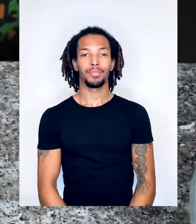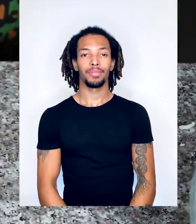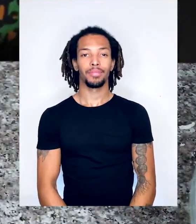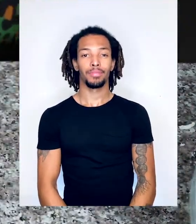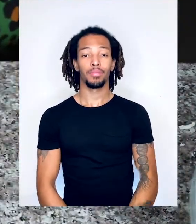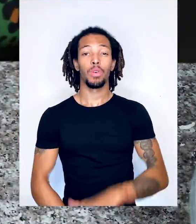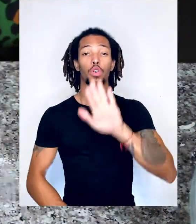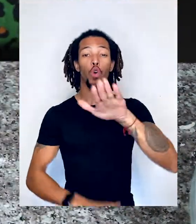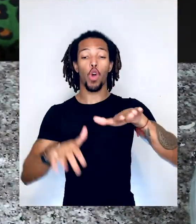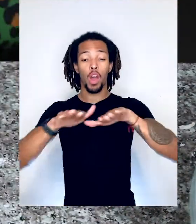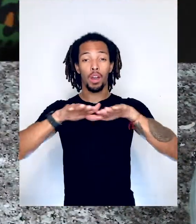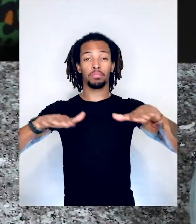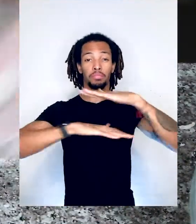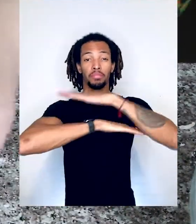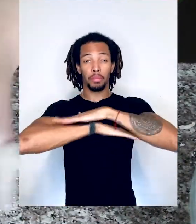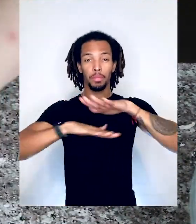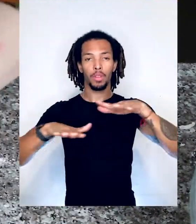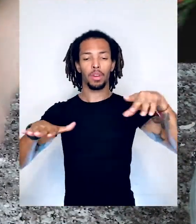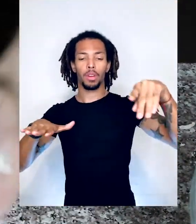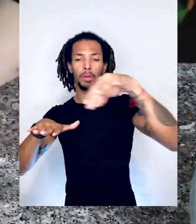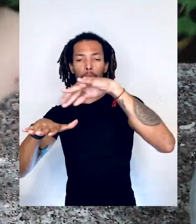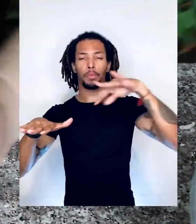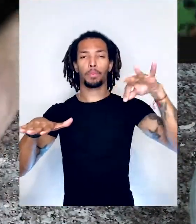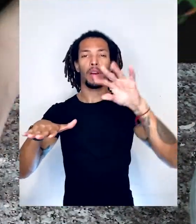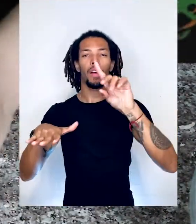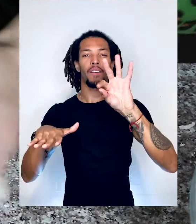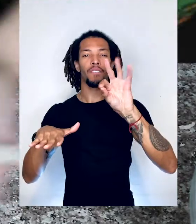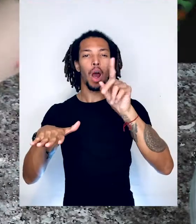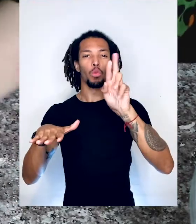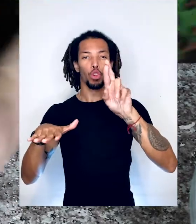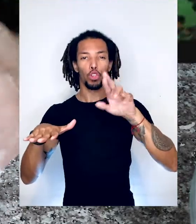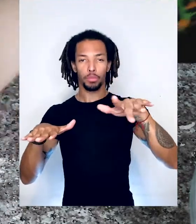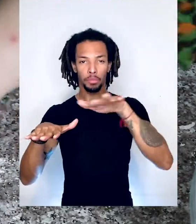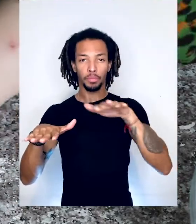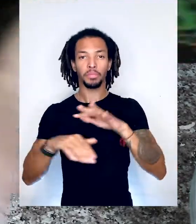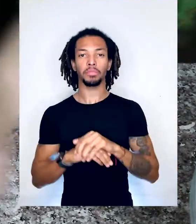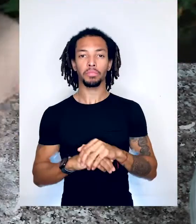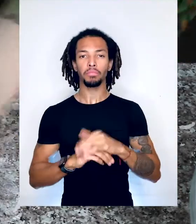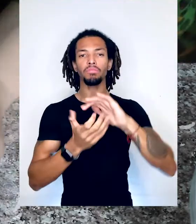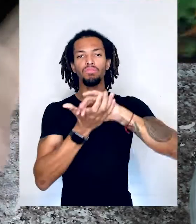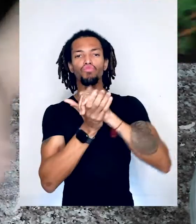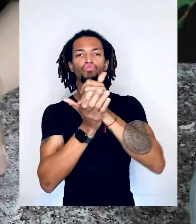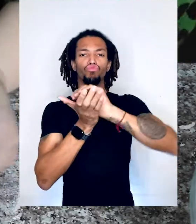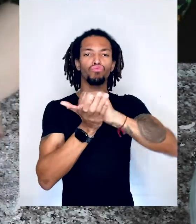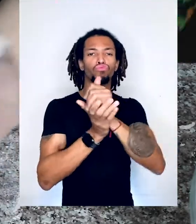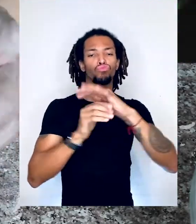give your work surface a dusting of flour, and just knead a couple of times until you have a smooth ball.